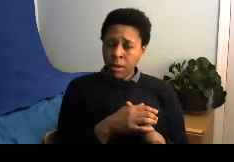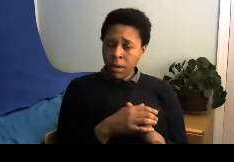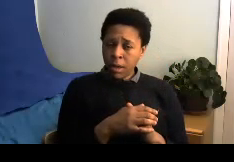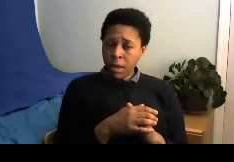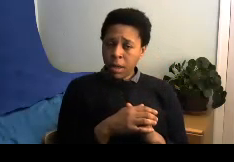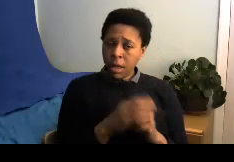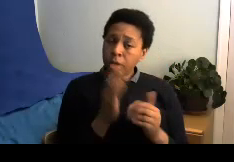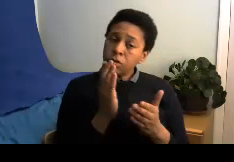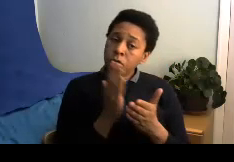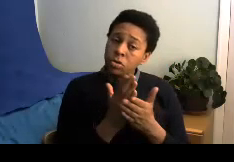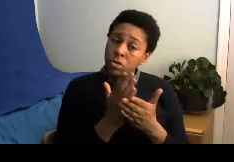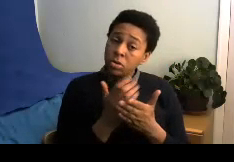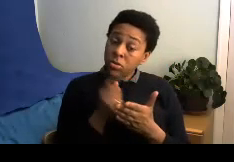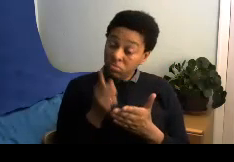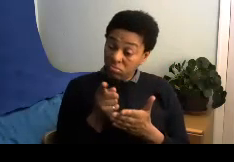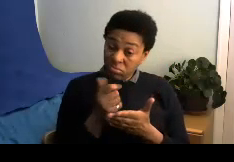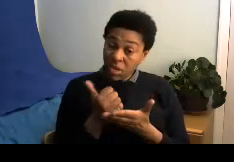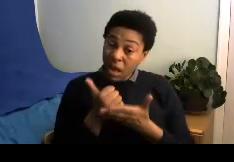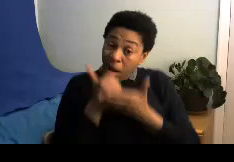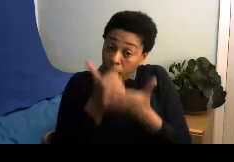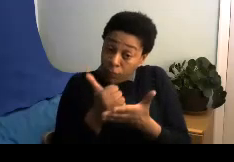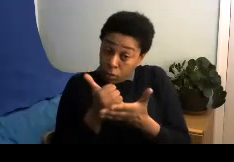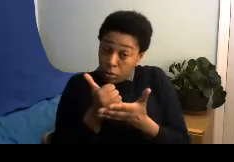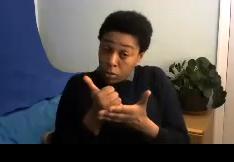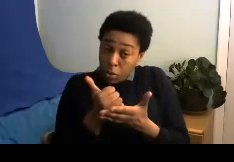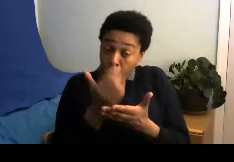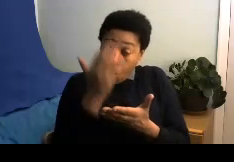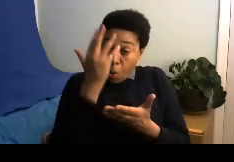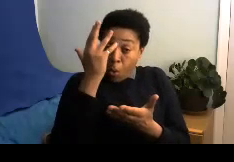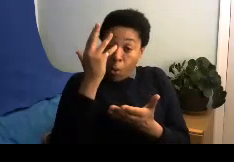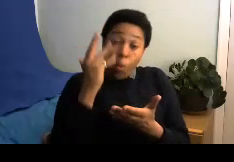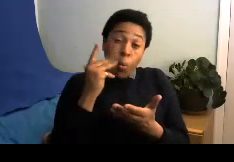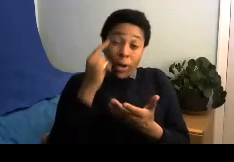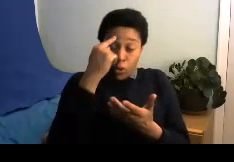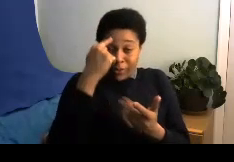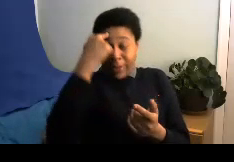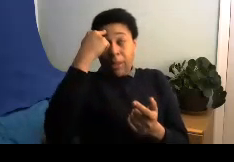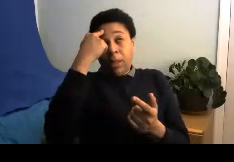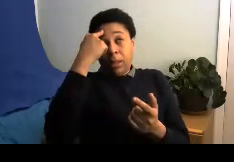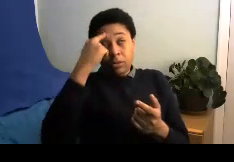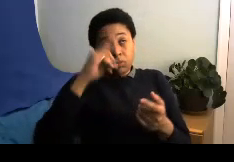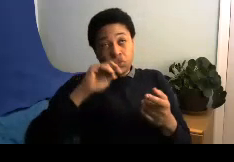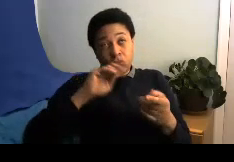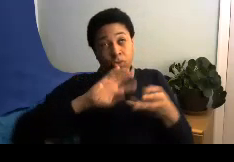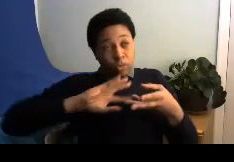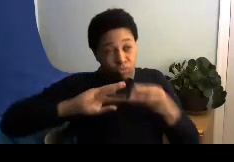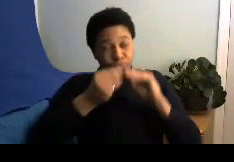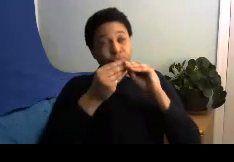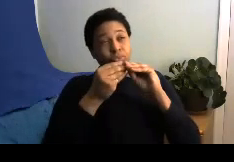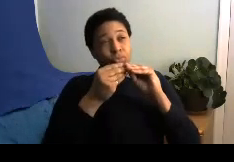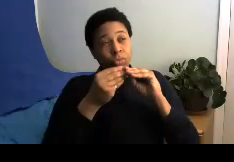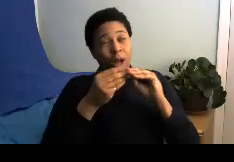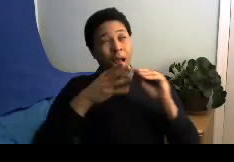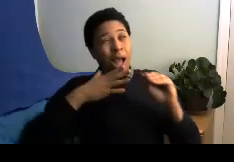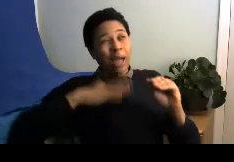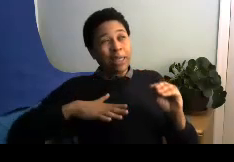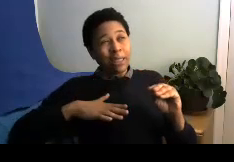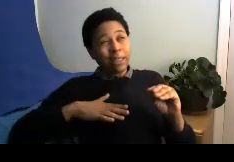for the creative process, to kind of envelop yourself in theory, and that sort of world as well as the history of